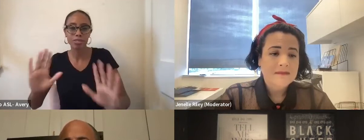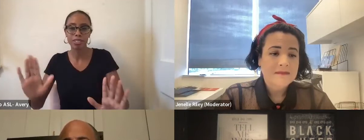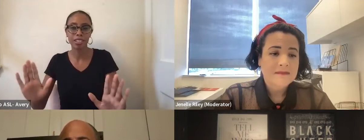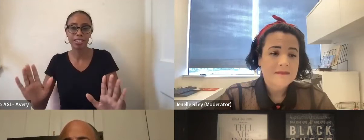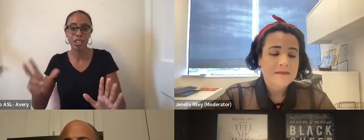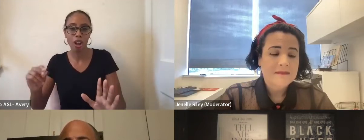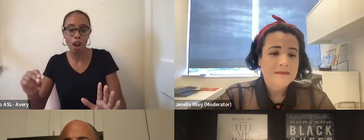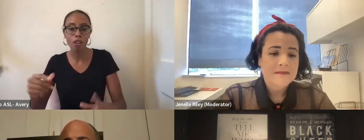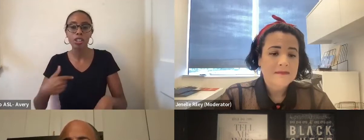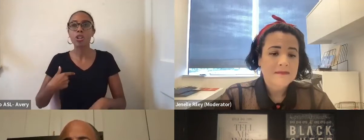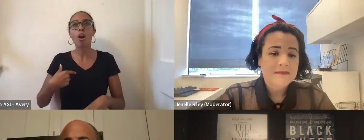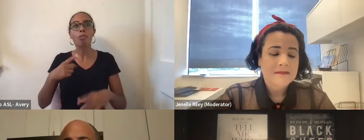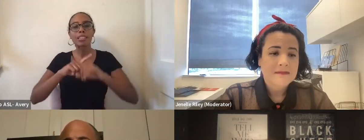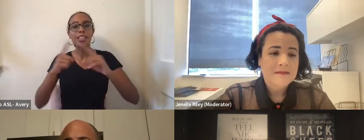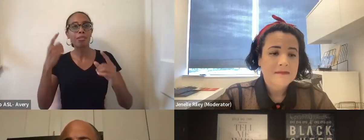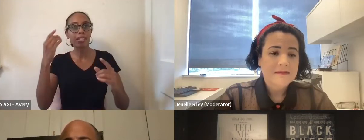Because that's what we were all doing all the time.